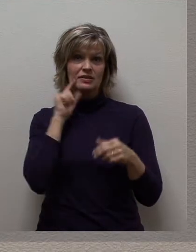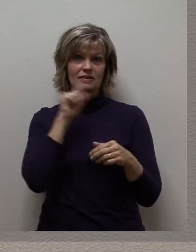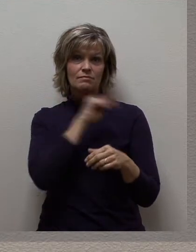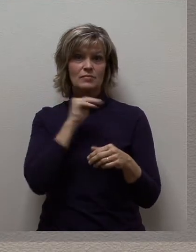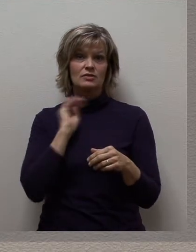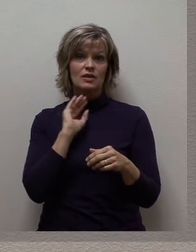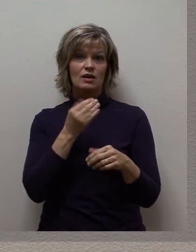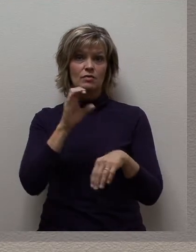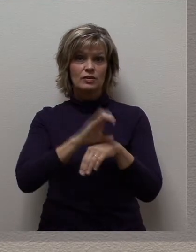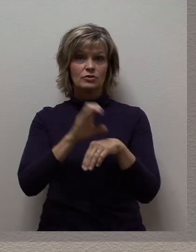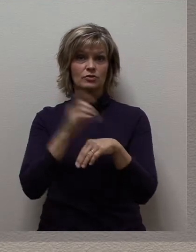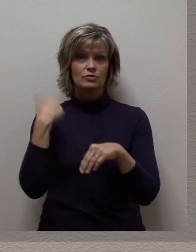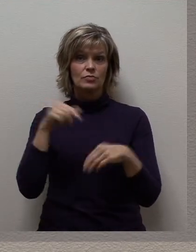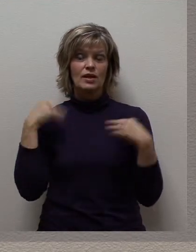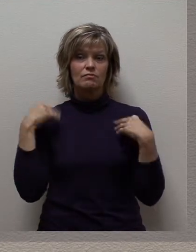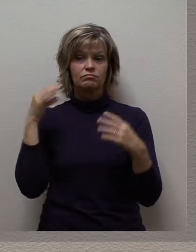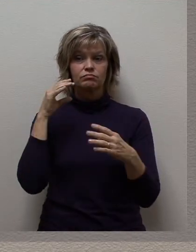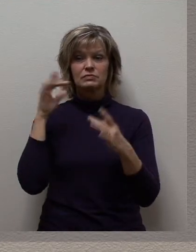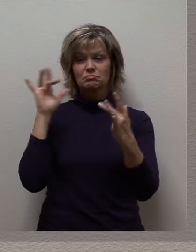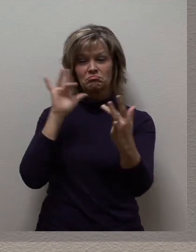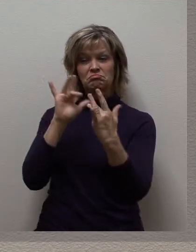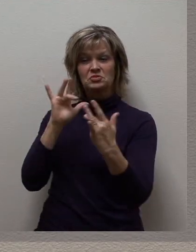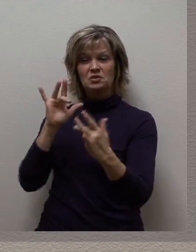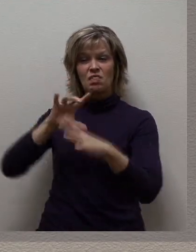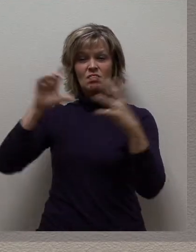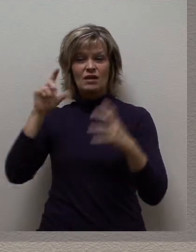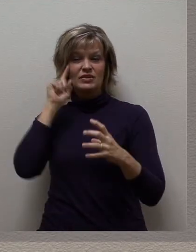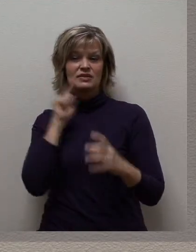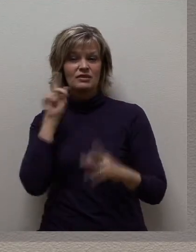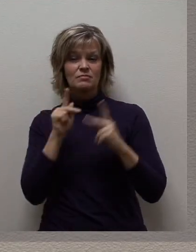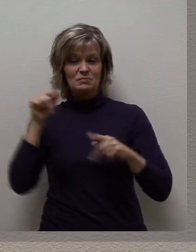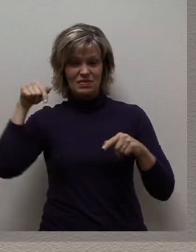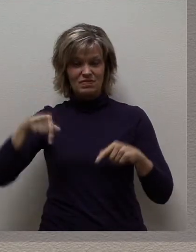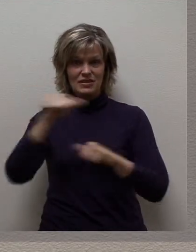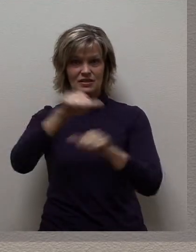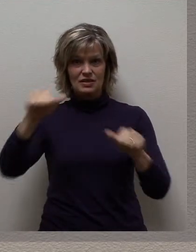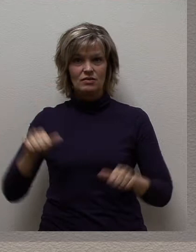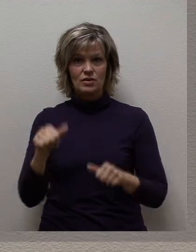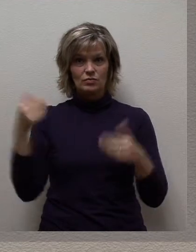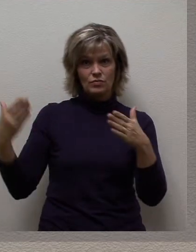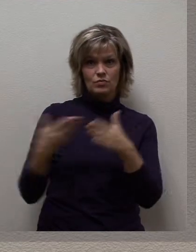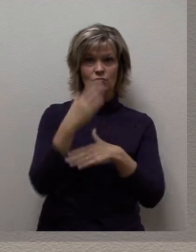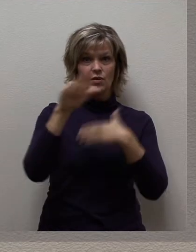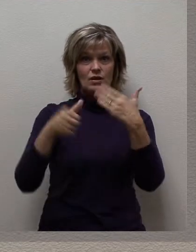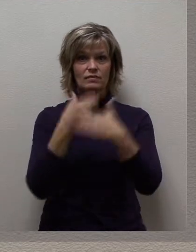so I have connections with a lot of the deaf folks in this community and throughout North Dakota, actually.